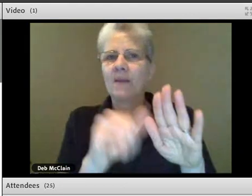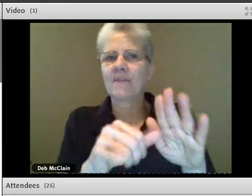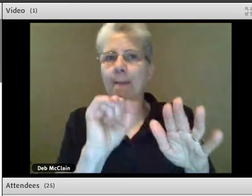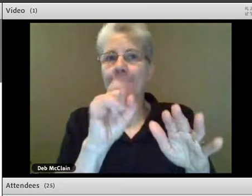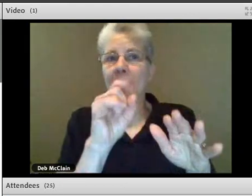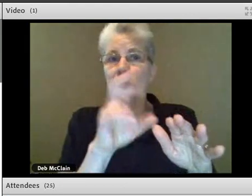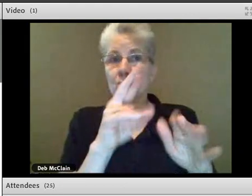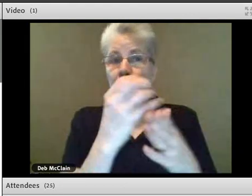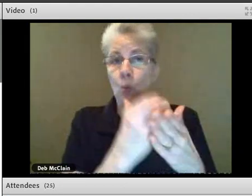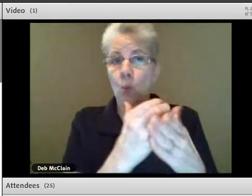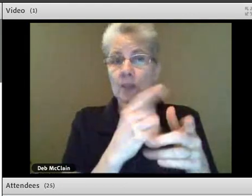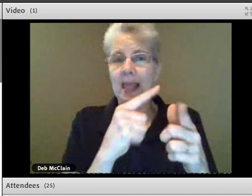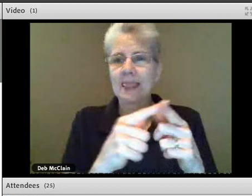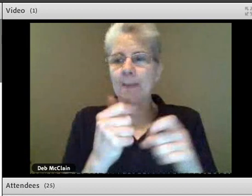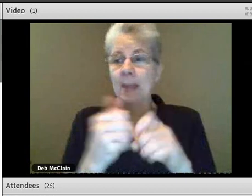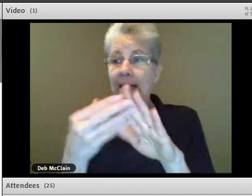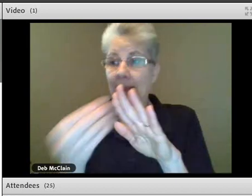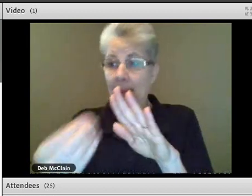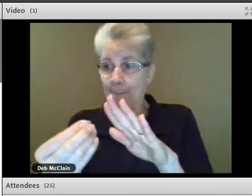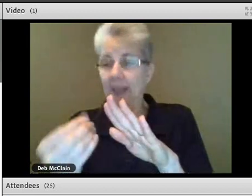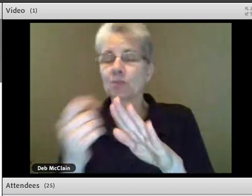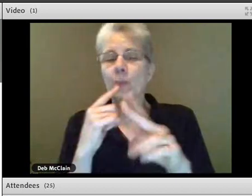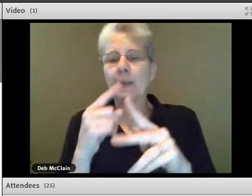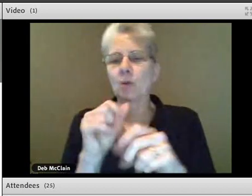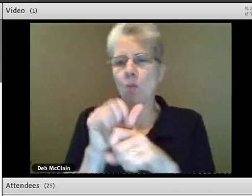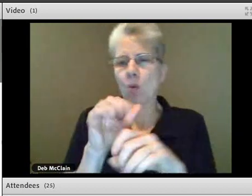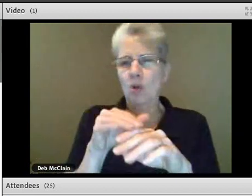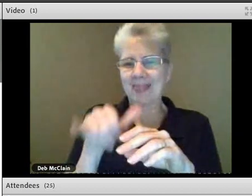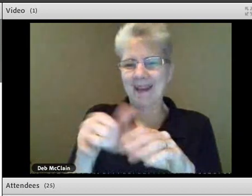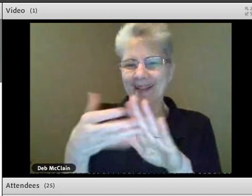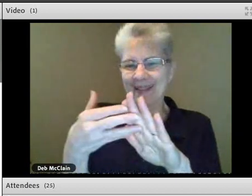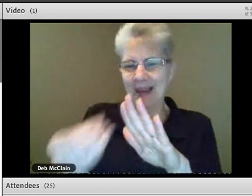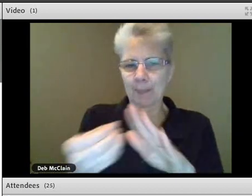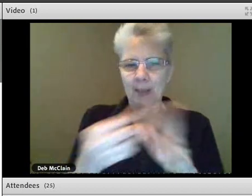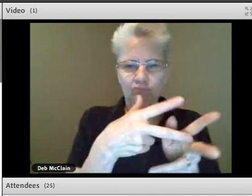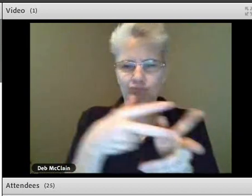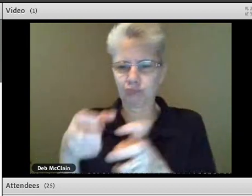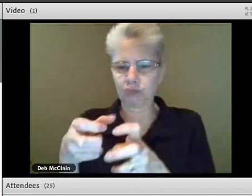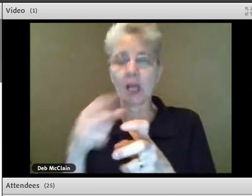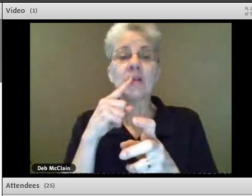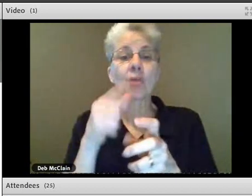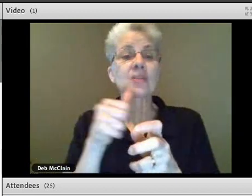and they made a copy of it so people can work on the copy, so that way, if there's ever tweaks that need to be made,